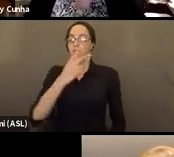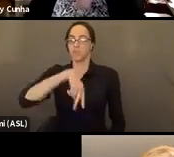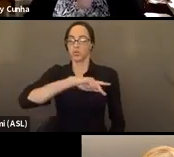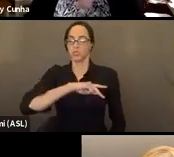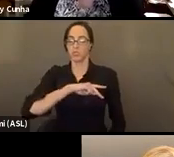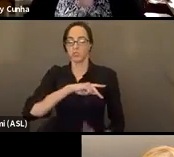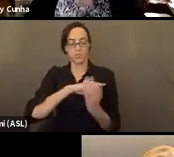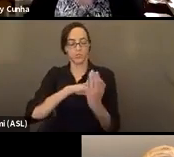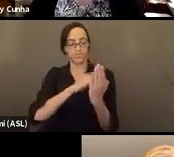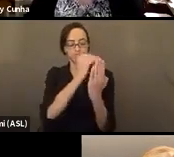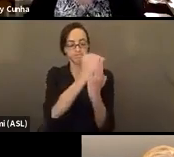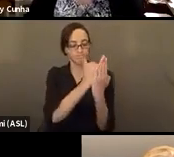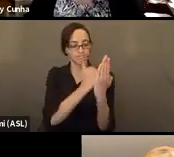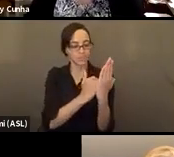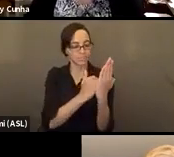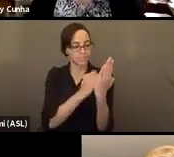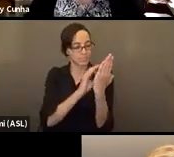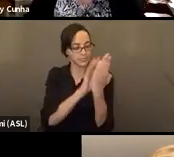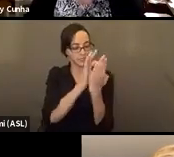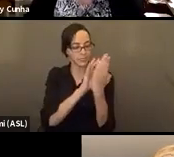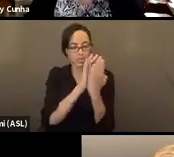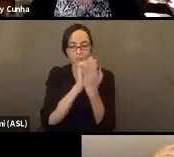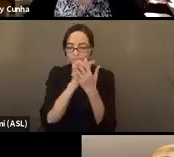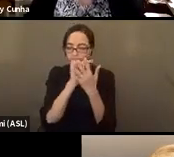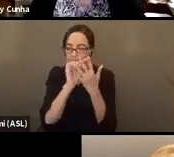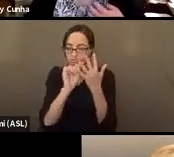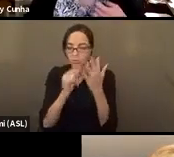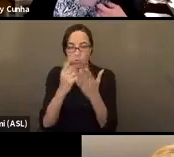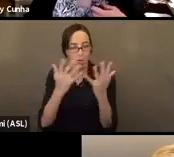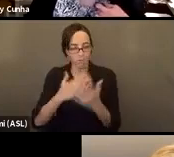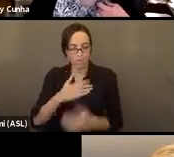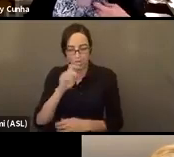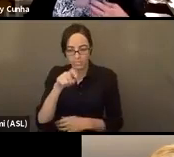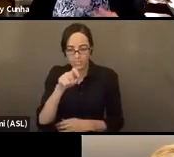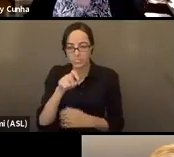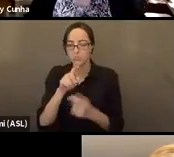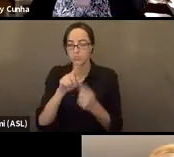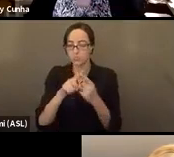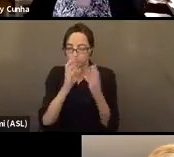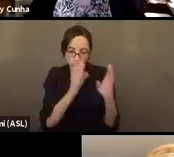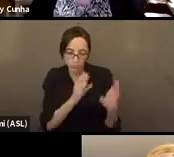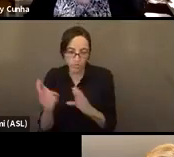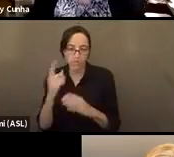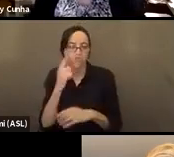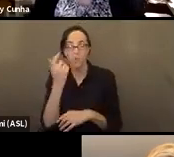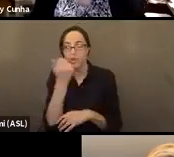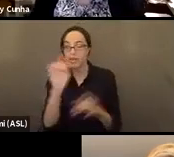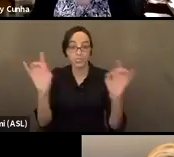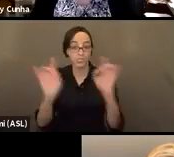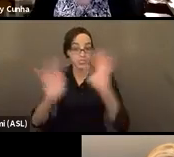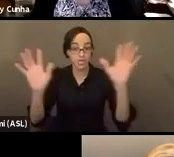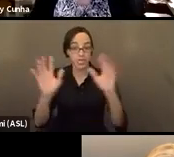uh in preparation for any disaster uh and what i mean by that is it is not a weakness